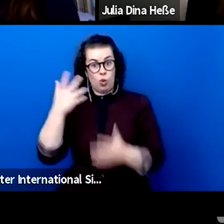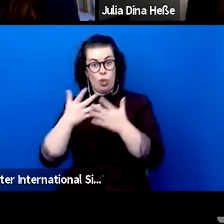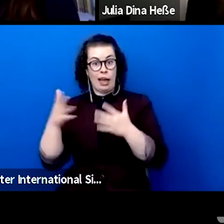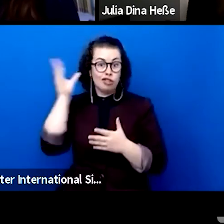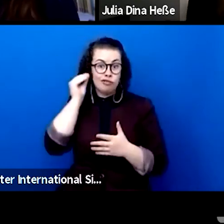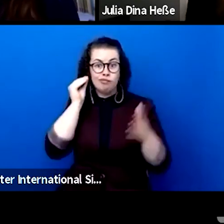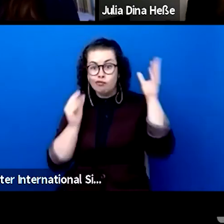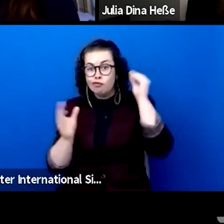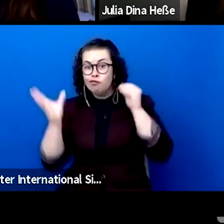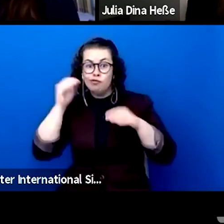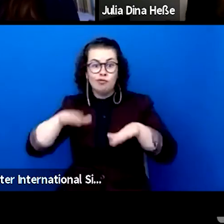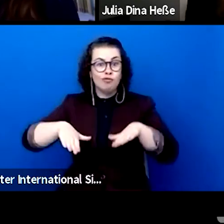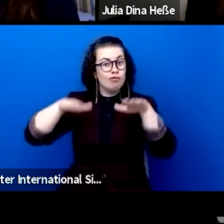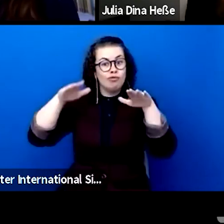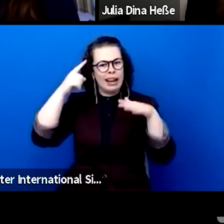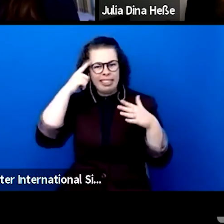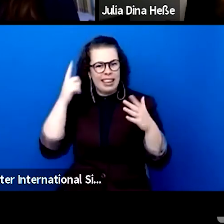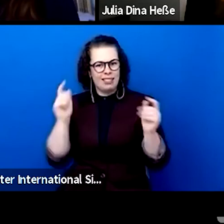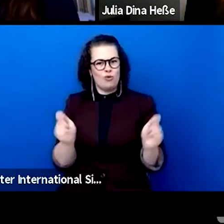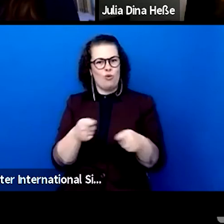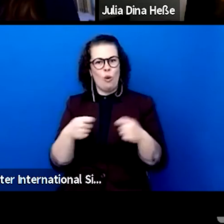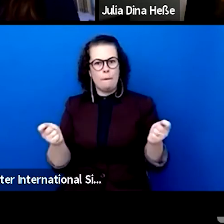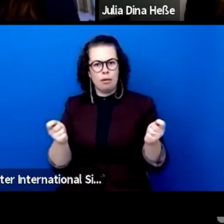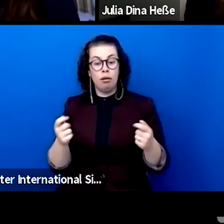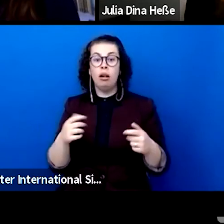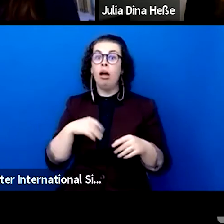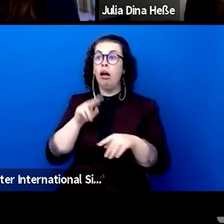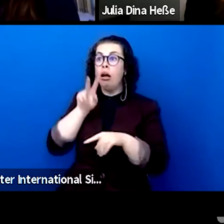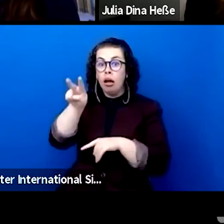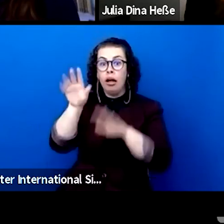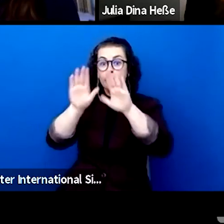languages in their world so it wouldn't be strange for us to do that at the theatre as well.